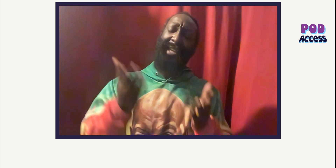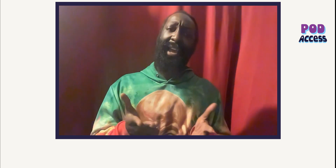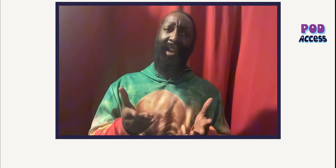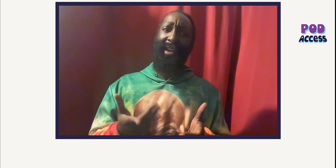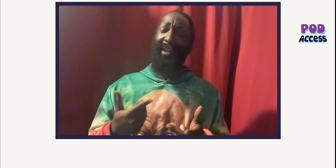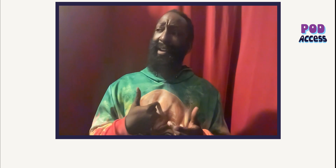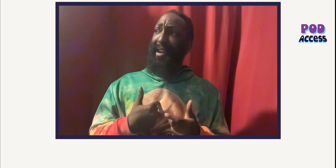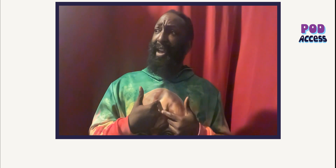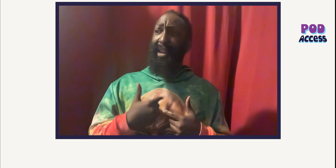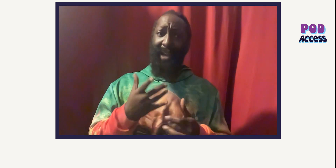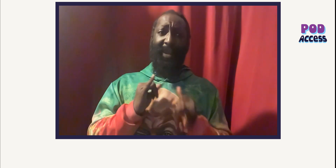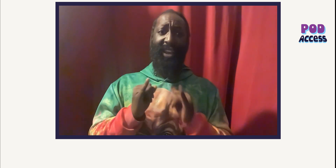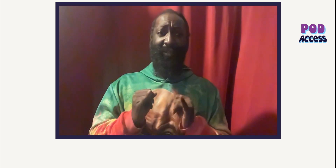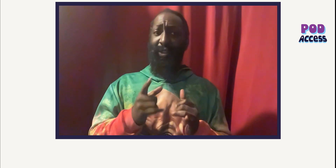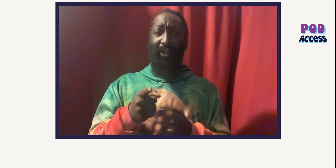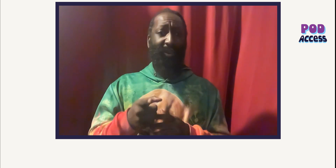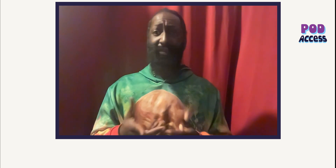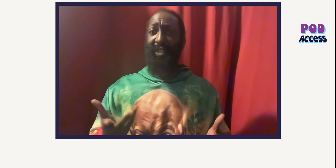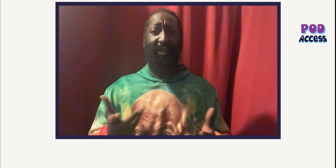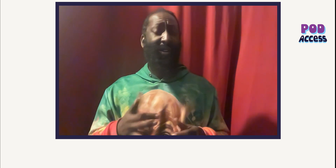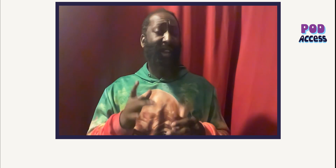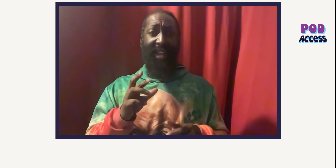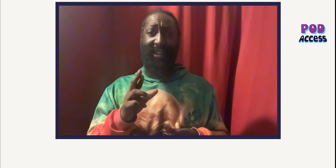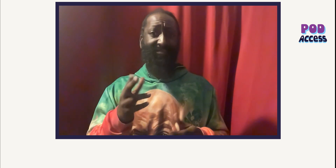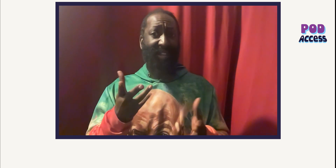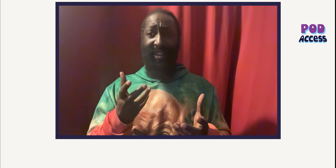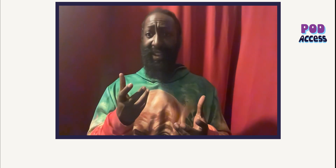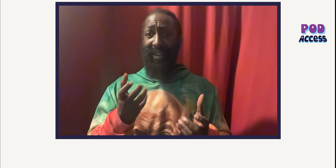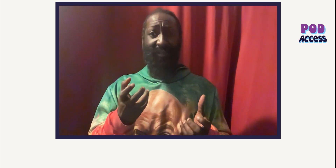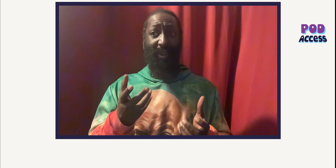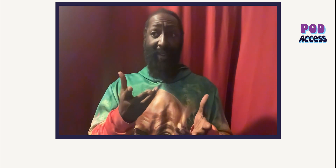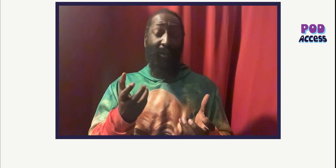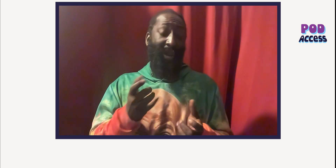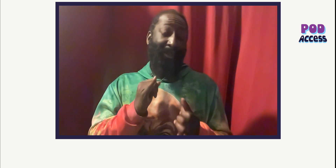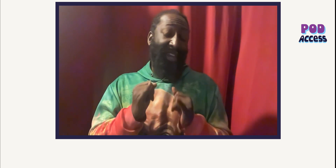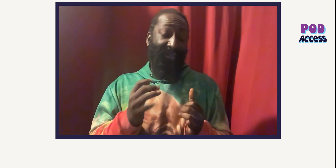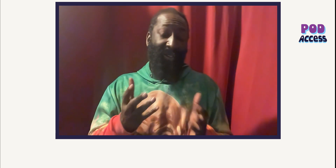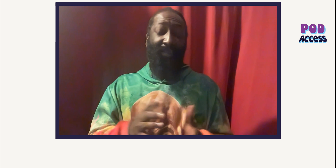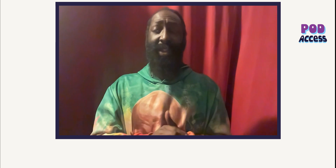and say, "Hey, let me interview you, if you wanna be interviewed."